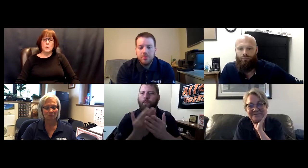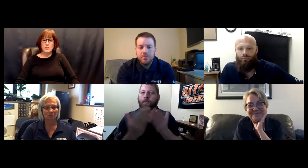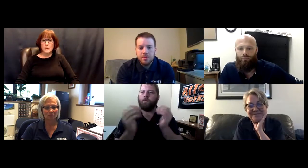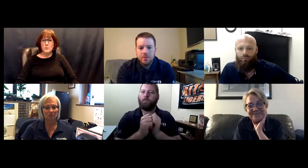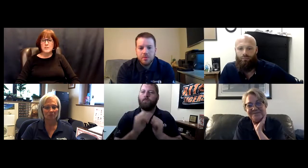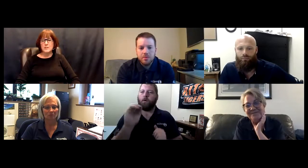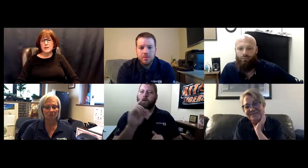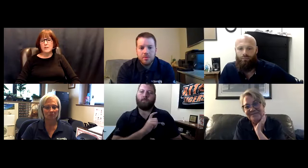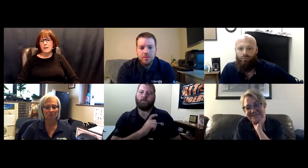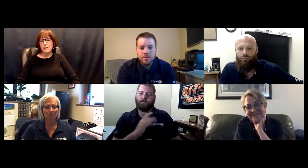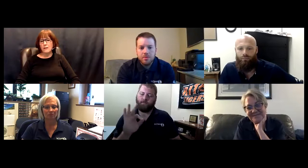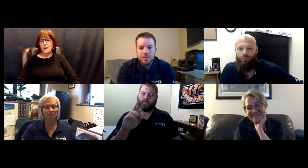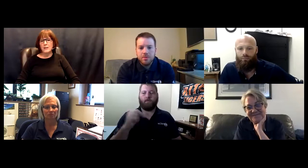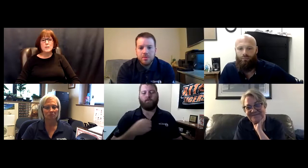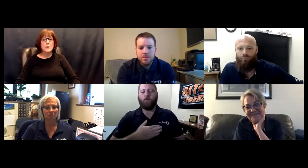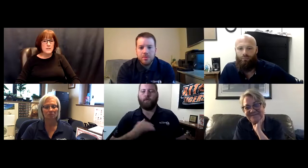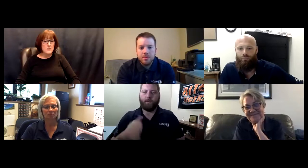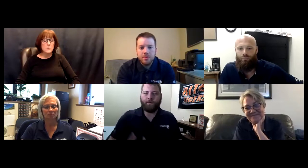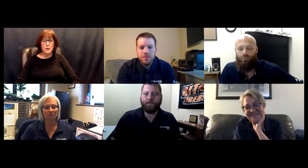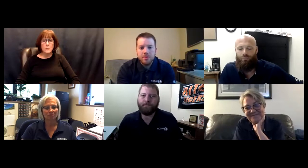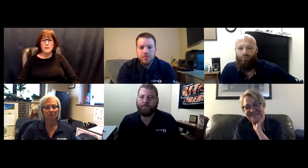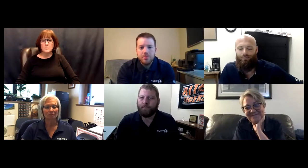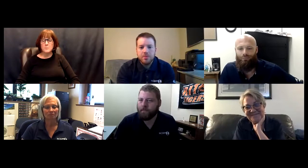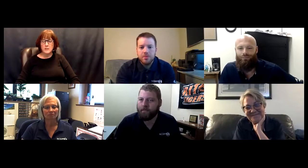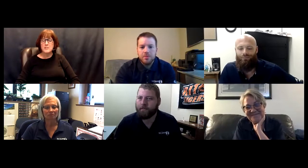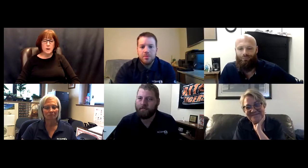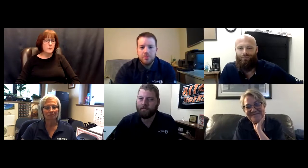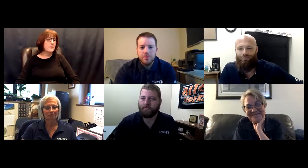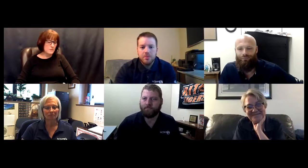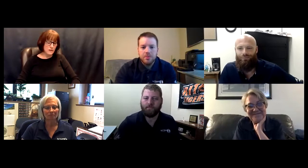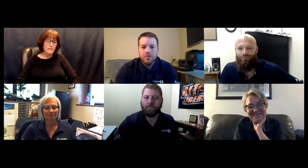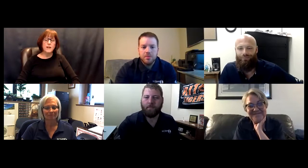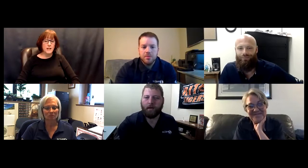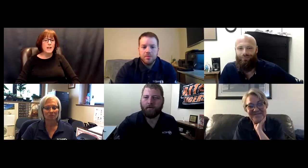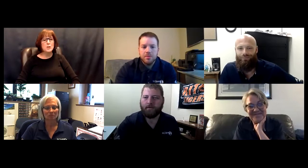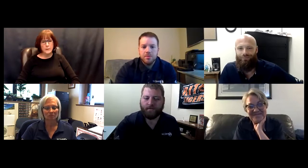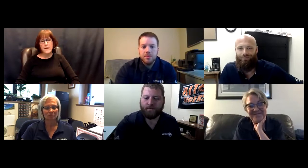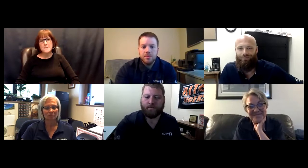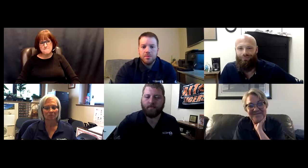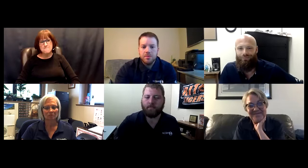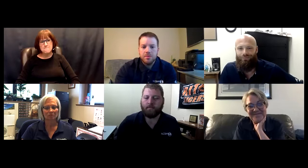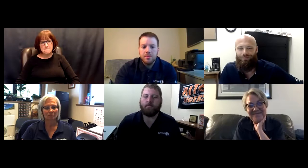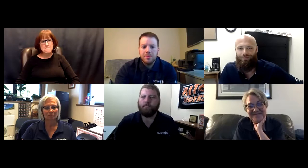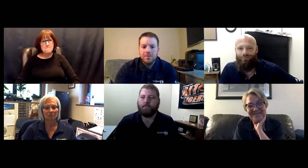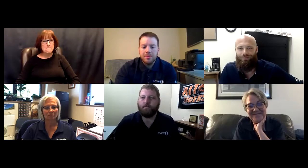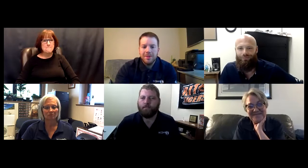doing was doing that ride along and doing things with the Omaha Police Department it was very fun and I enjoyed that.